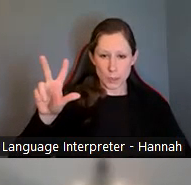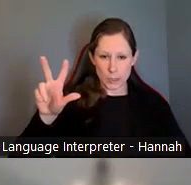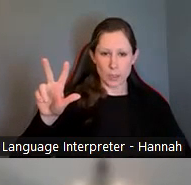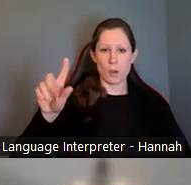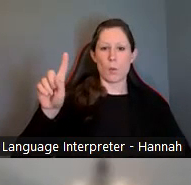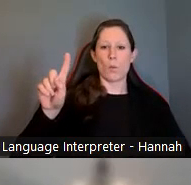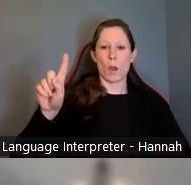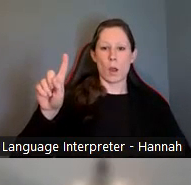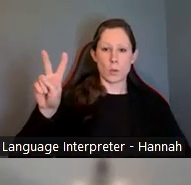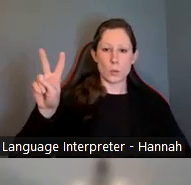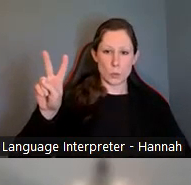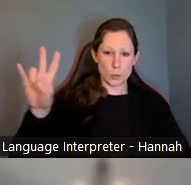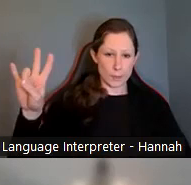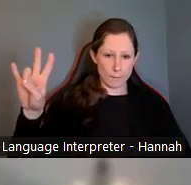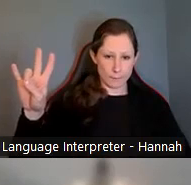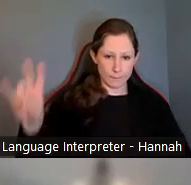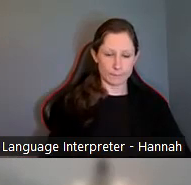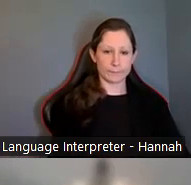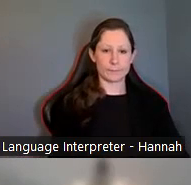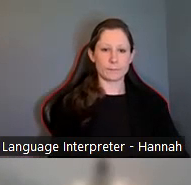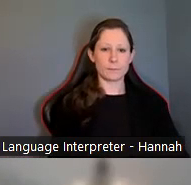We'll drop that code into the chat as well.